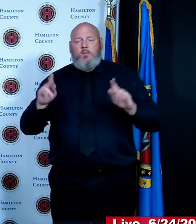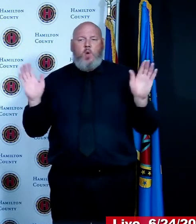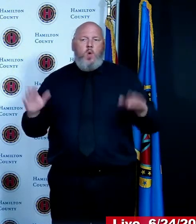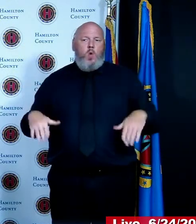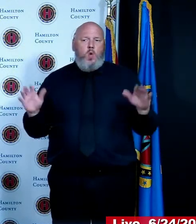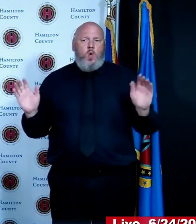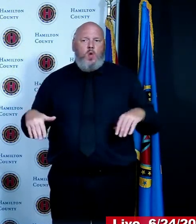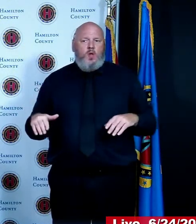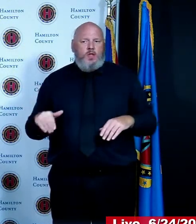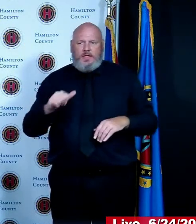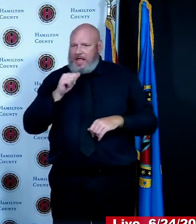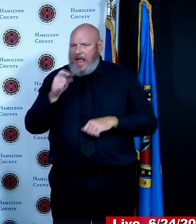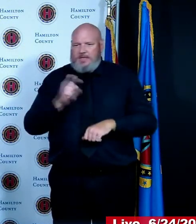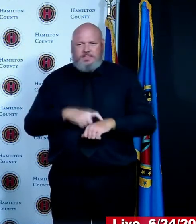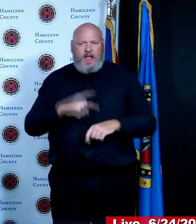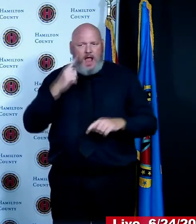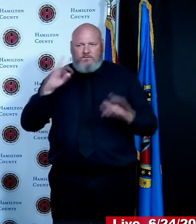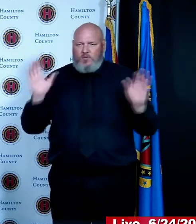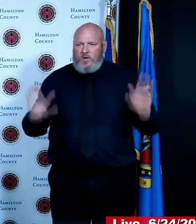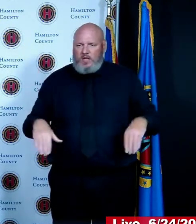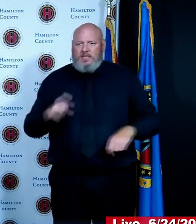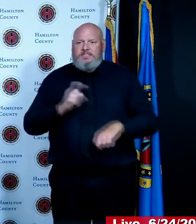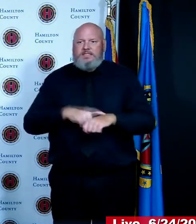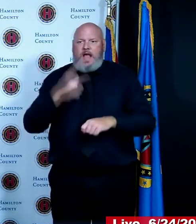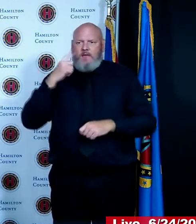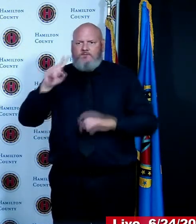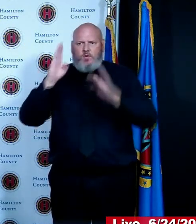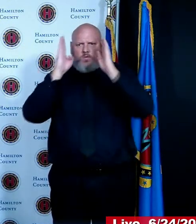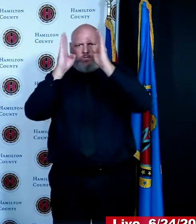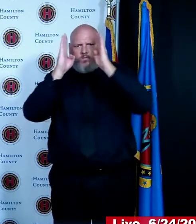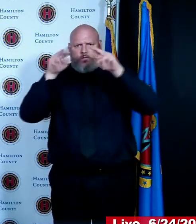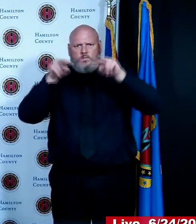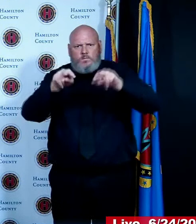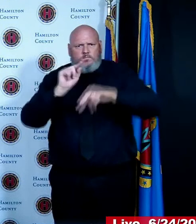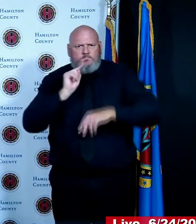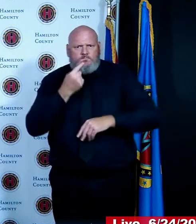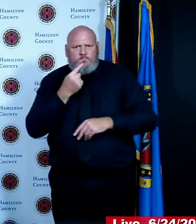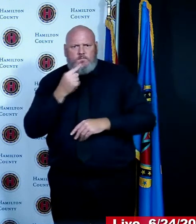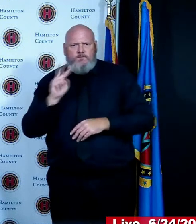continue to do what we know how to do so that that's the message for today so